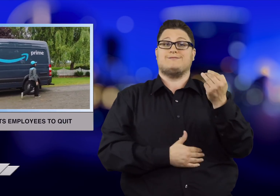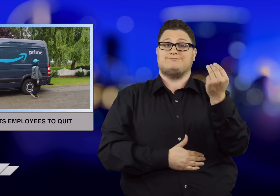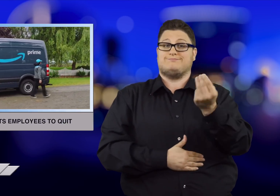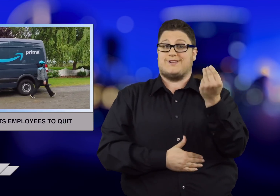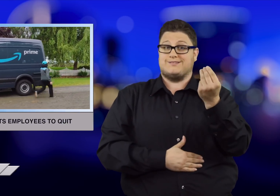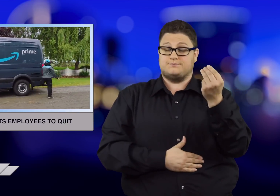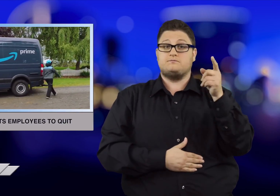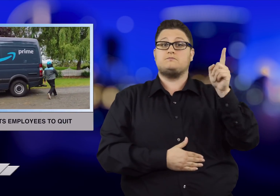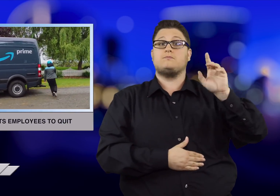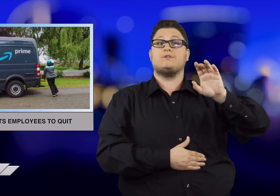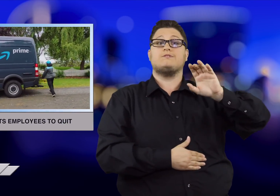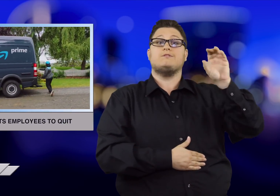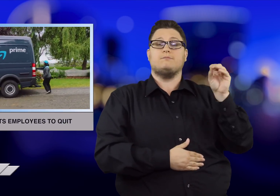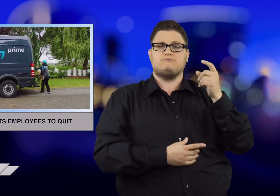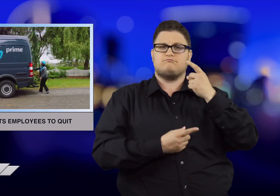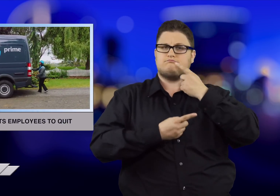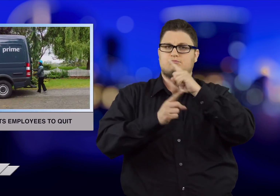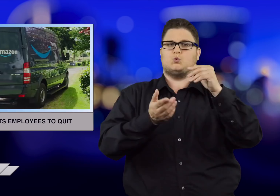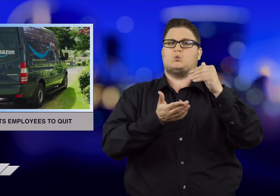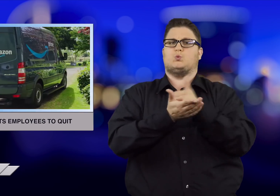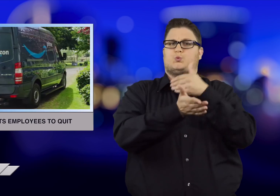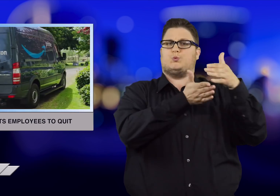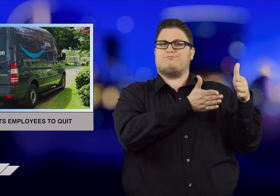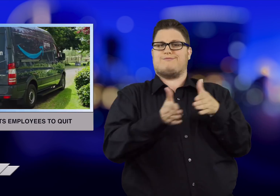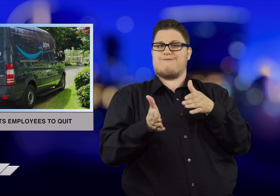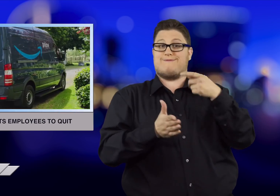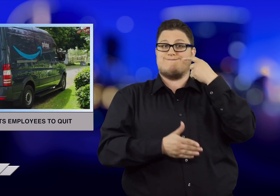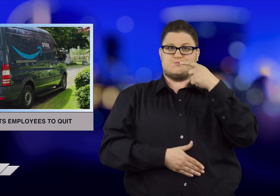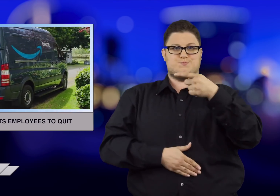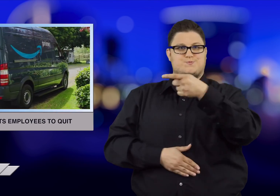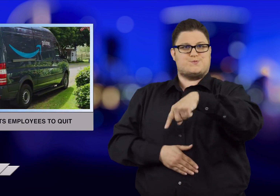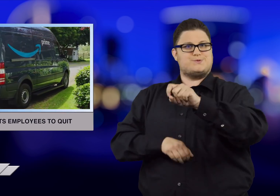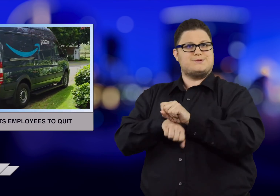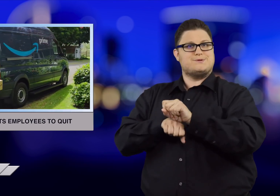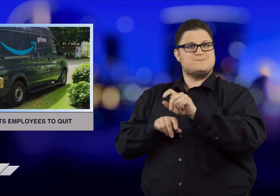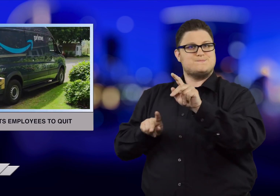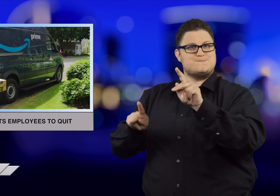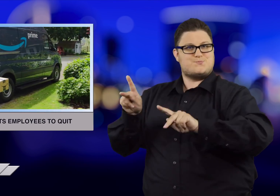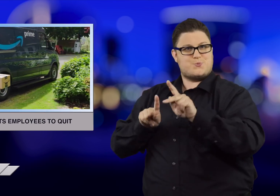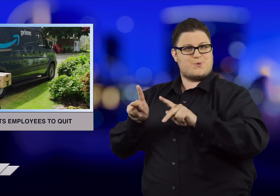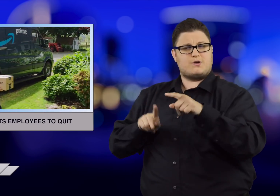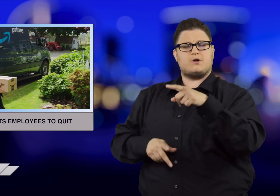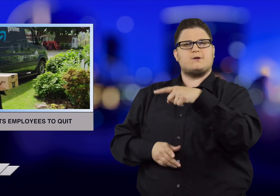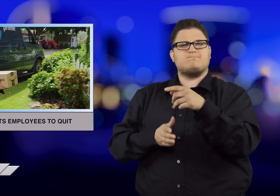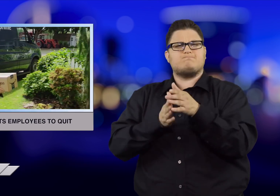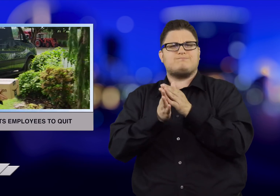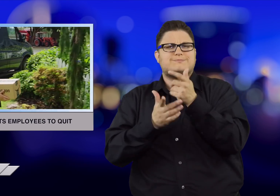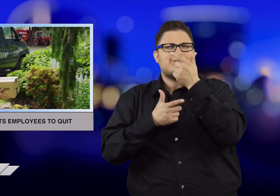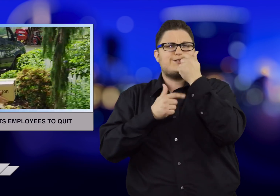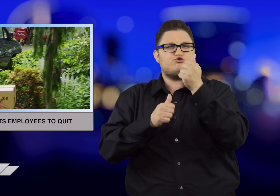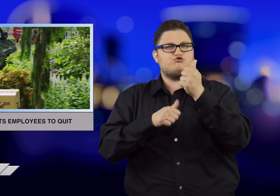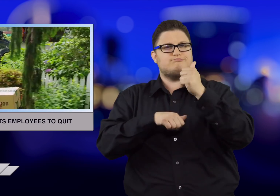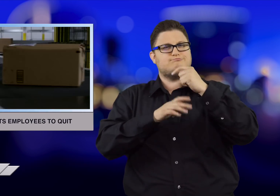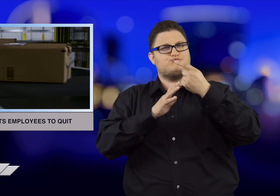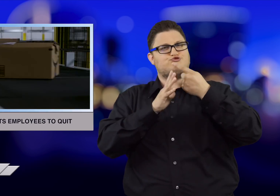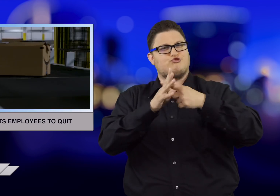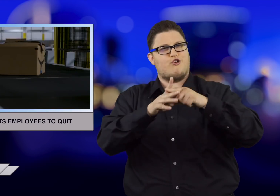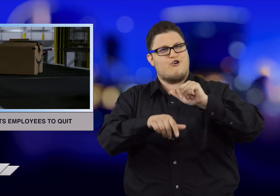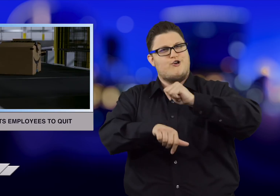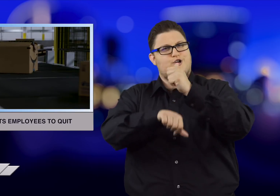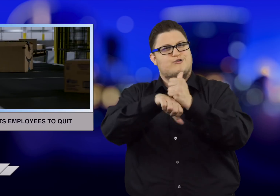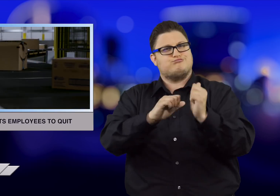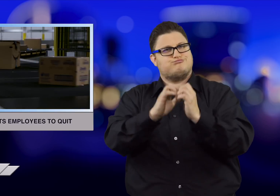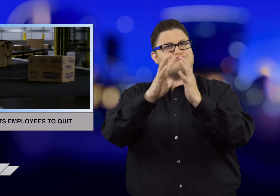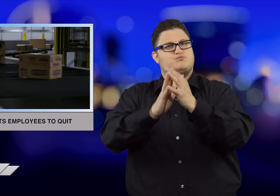The company announced a new initiative Monday for employees interested in launching their